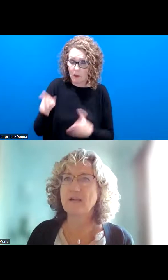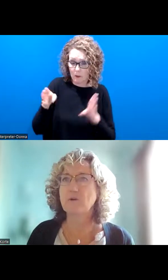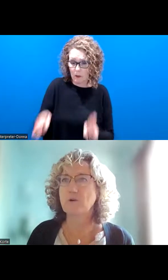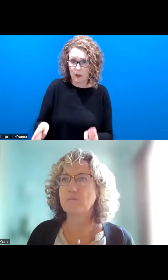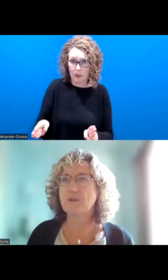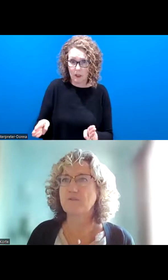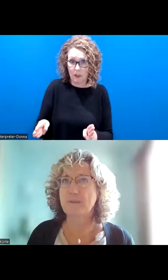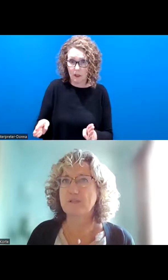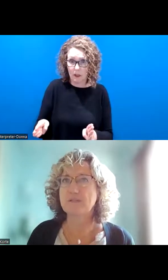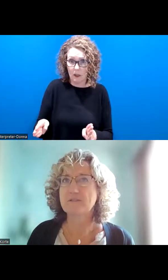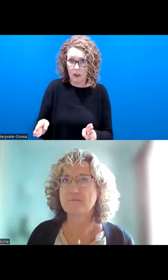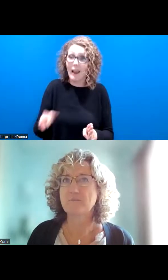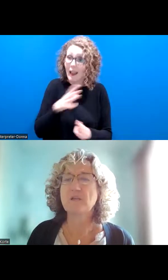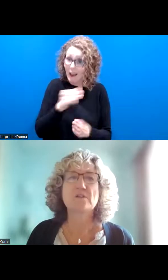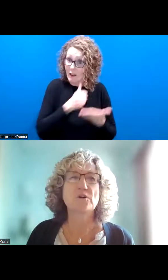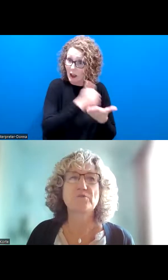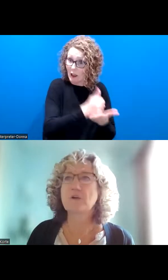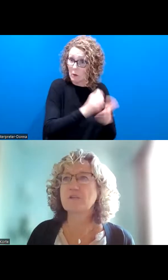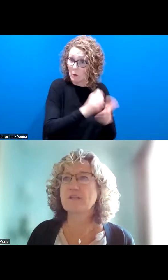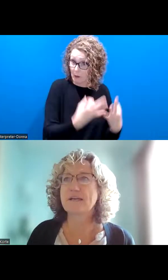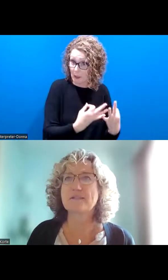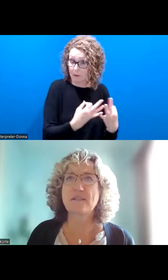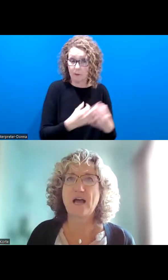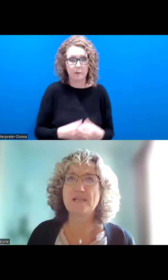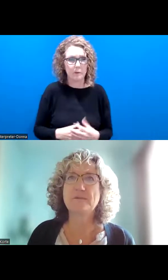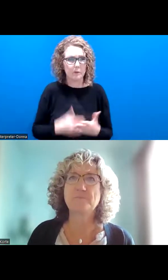to contribute for long enough to qualify through one of the other pathway